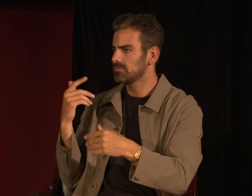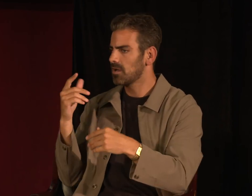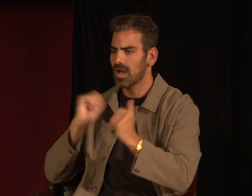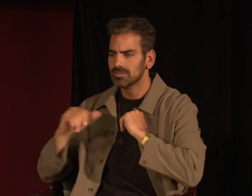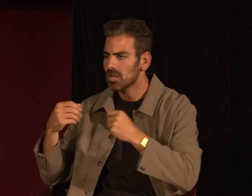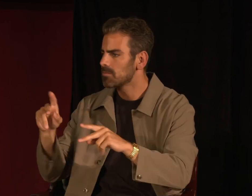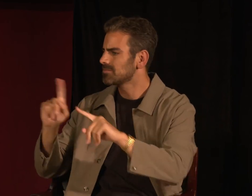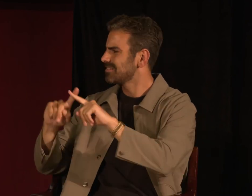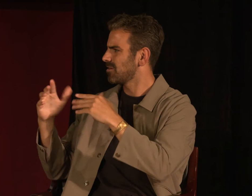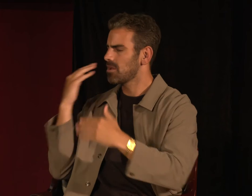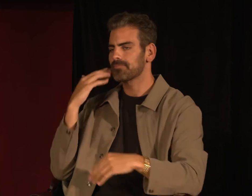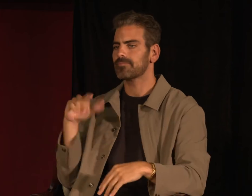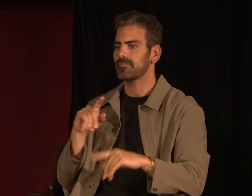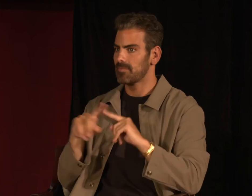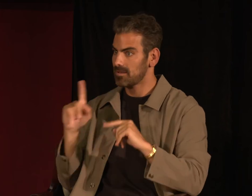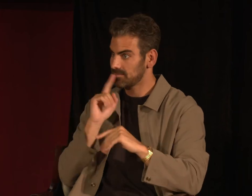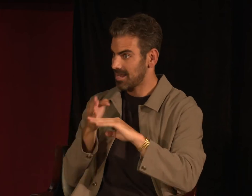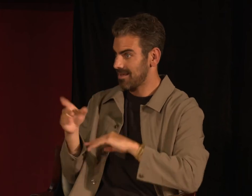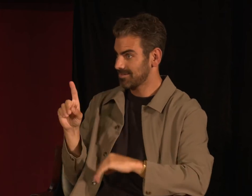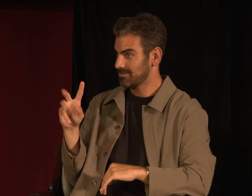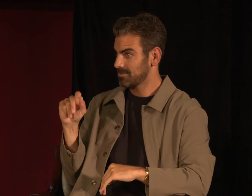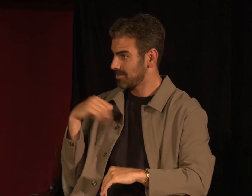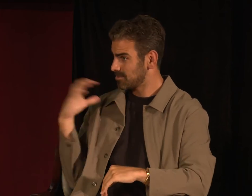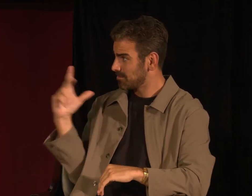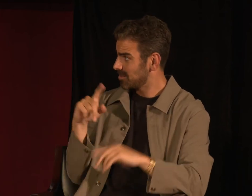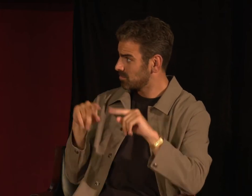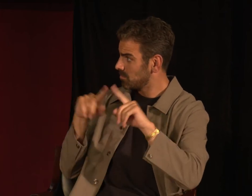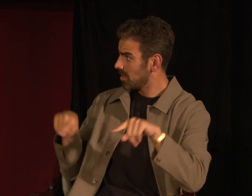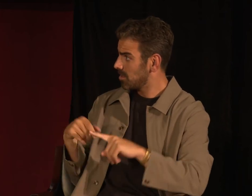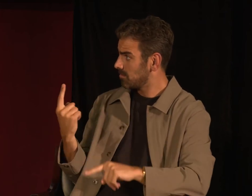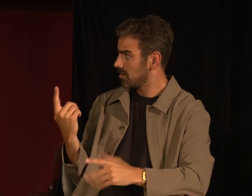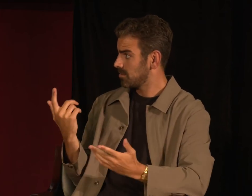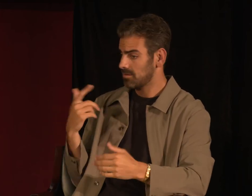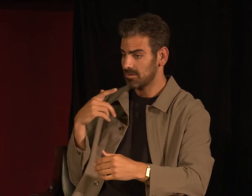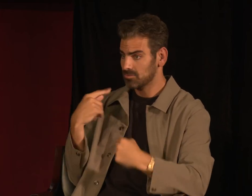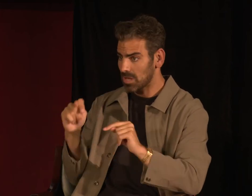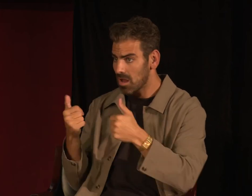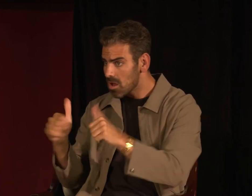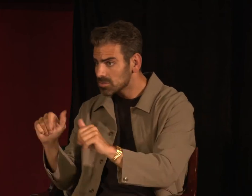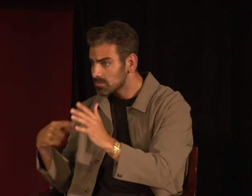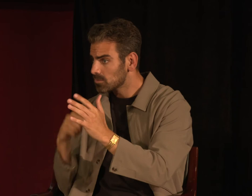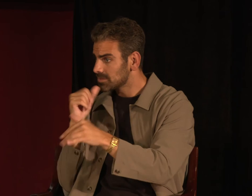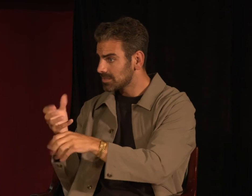At the time, there were so many opportunities that I was up for acting, directing, all of it. But after Dancing with the Stars,